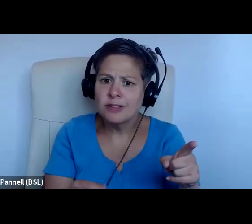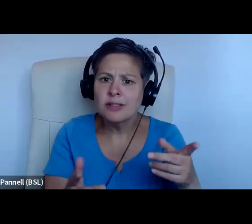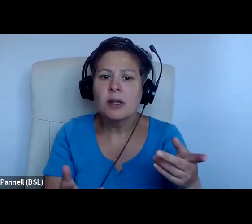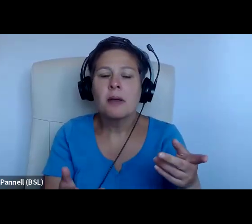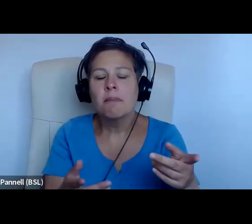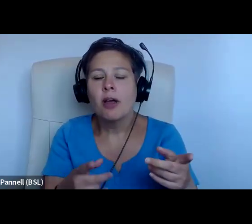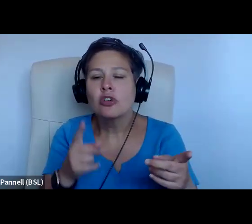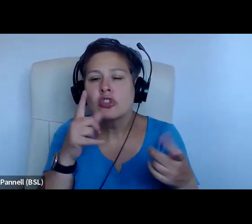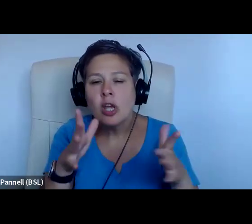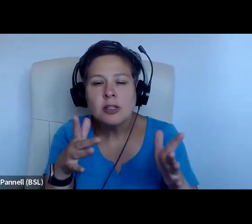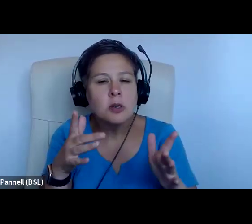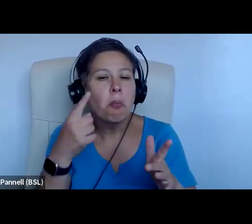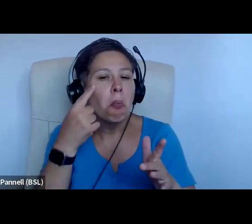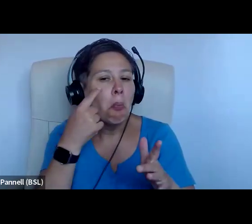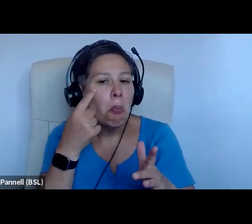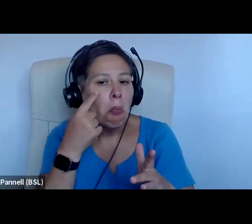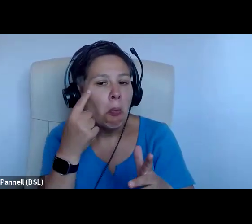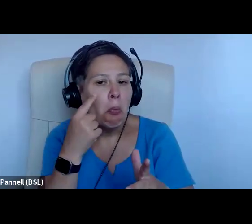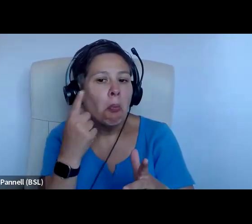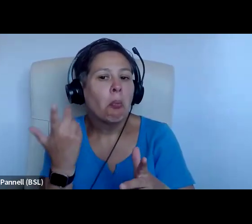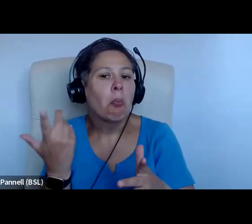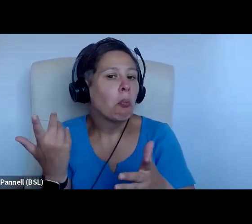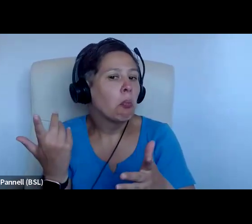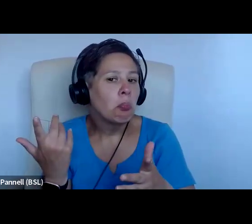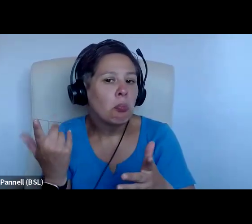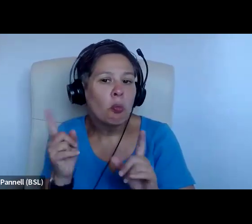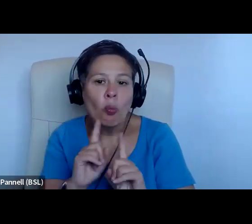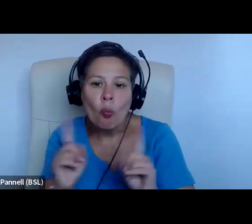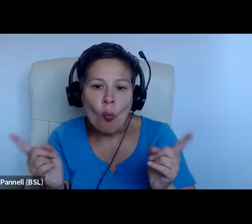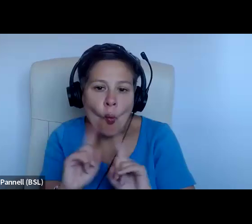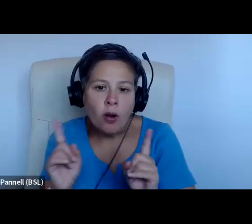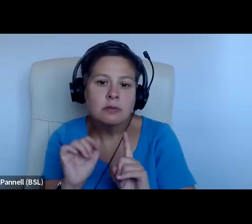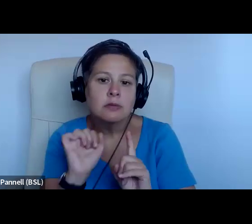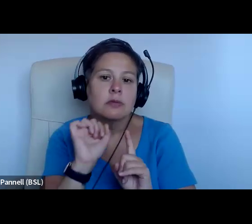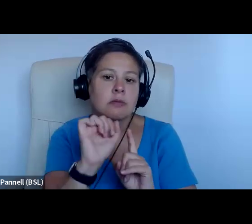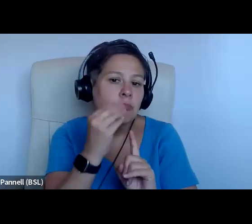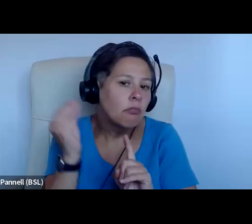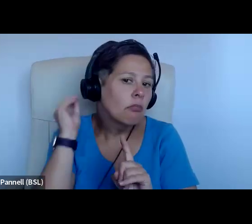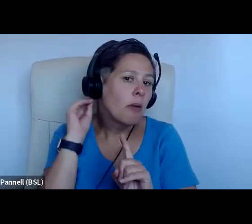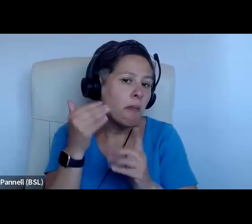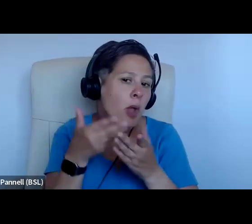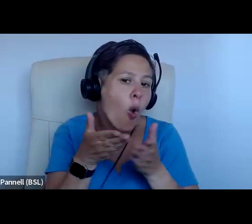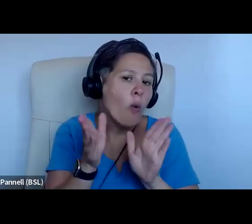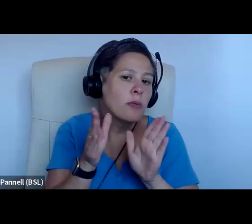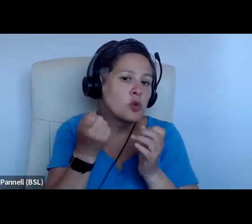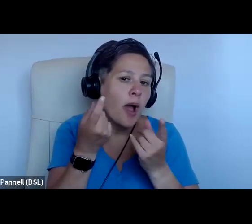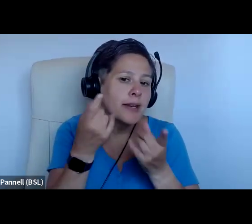in a sort of a steering type way. If you imagine the sort of analogy of a, of a car or something that's headed down one direction, it's already kind